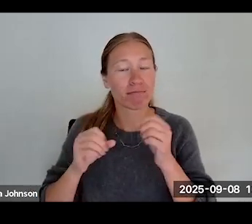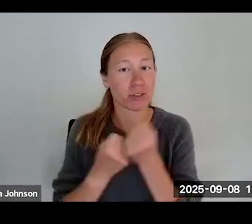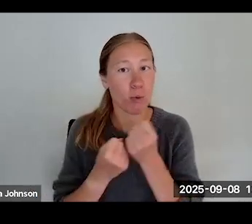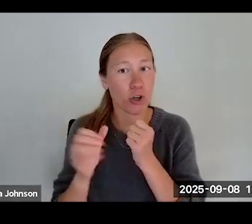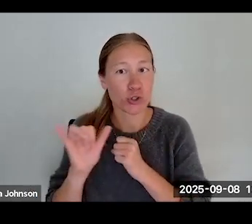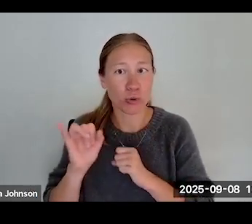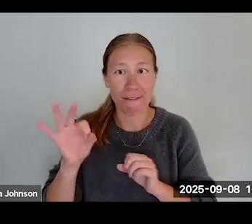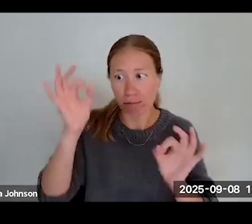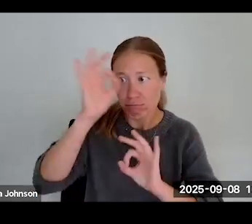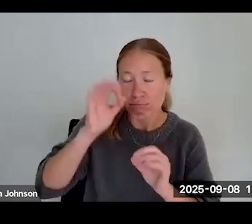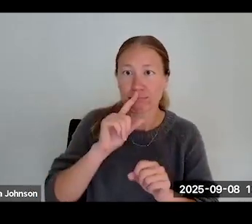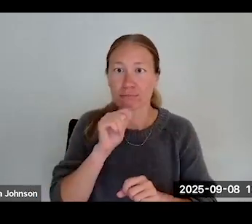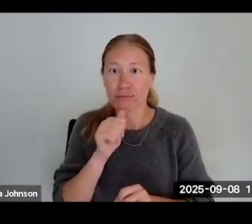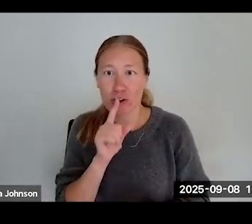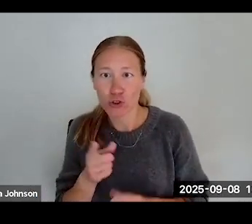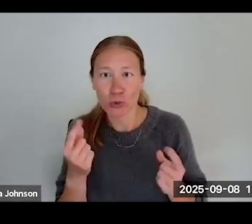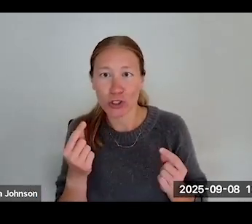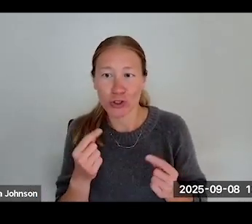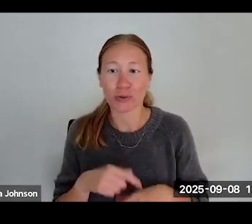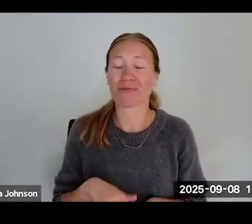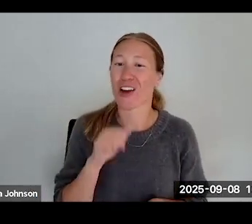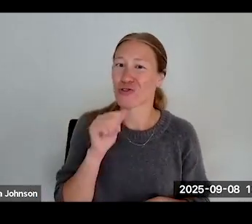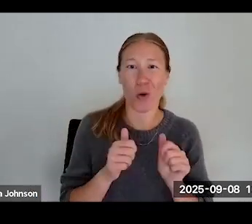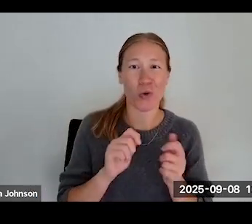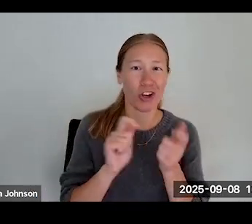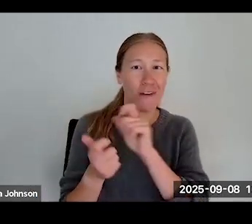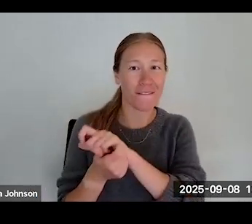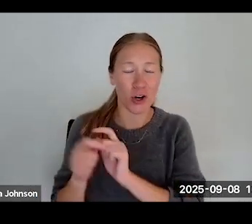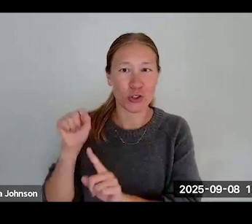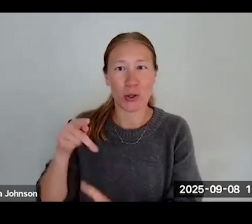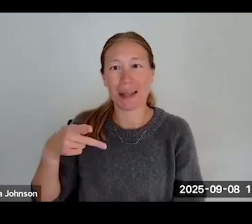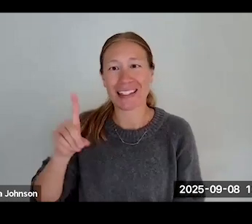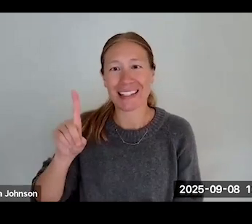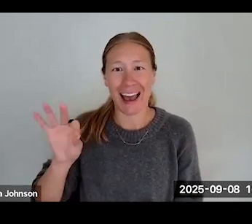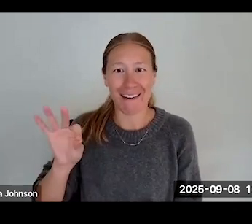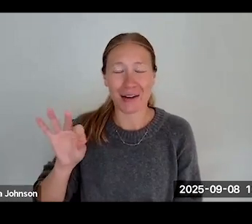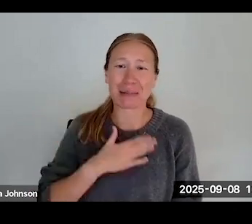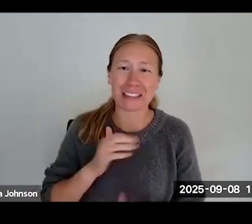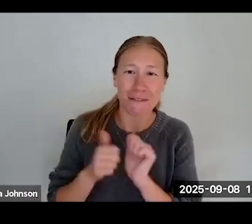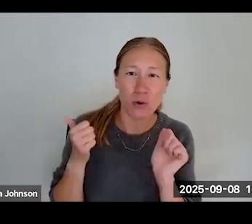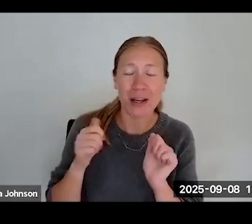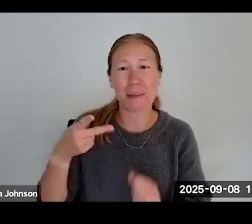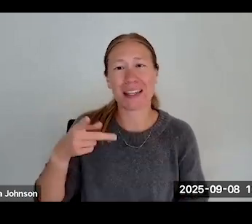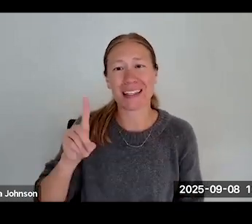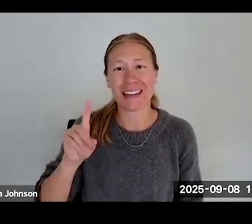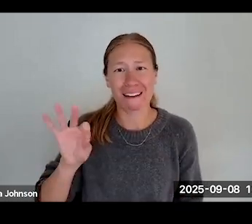Please don't convert documents to PDF if you can avoid it. As we mentioned before, PDF is a very difficult format to work with